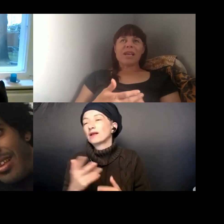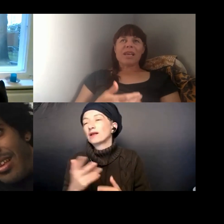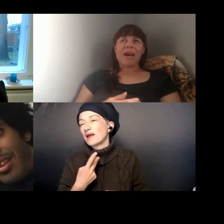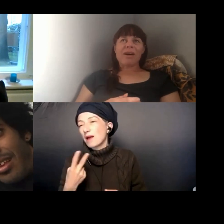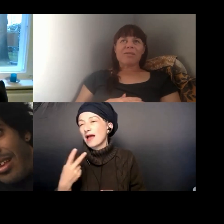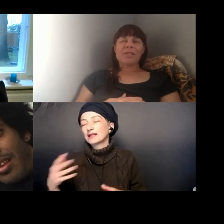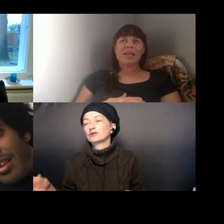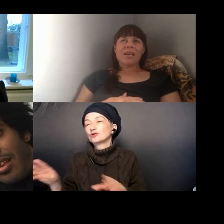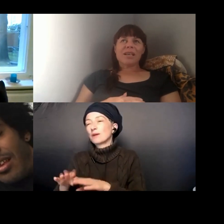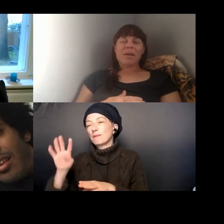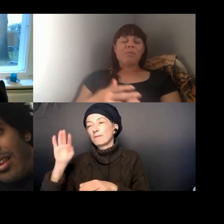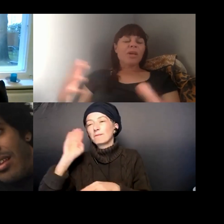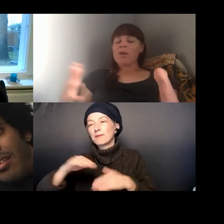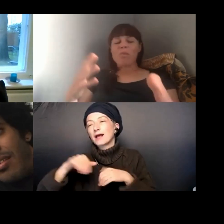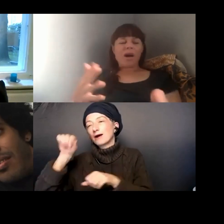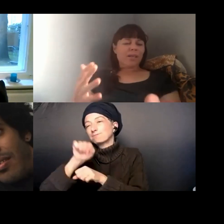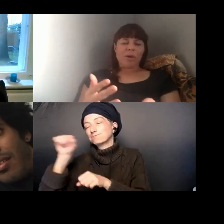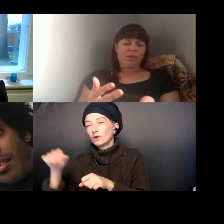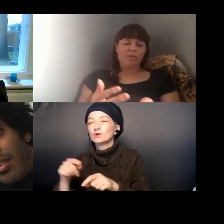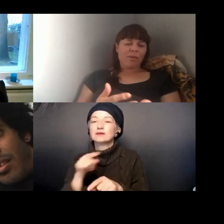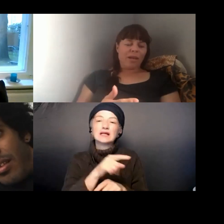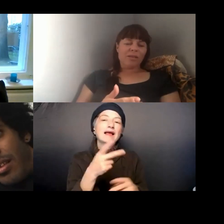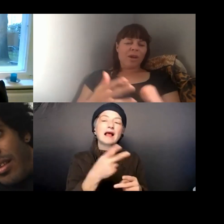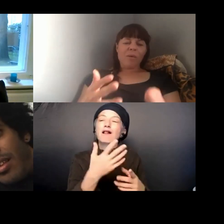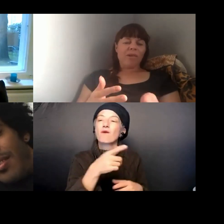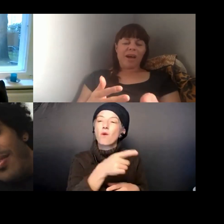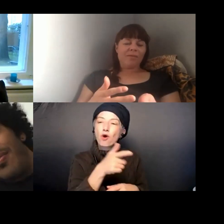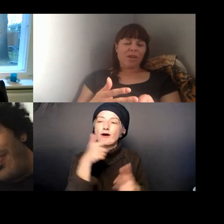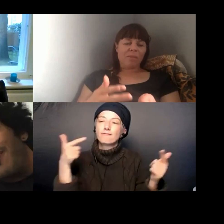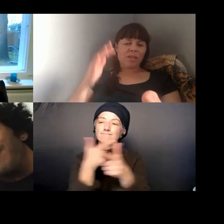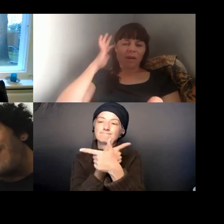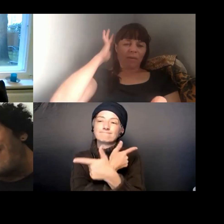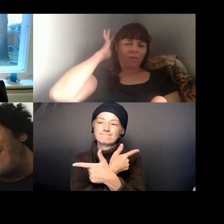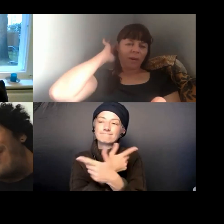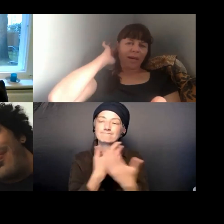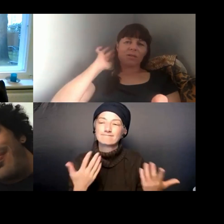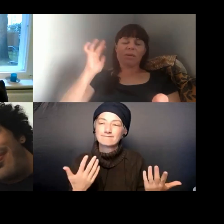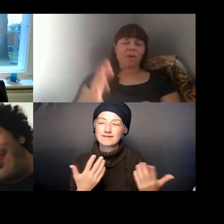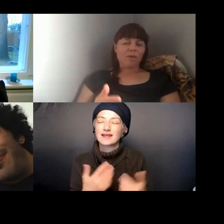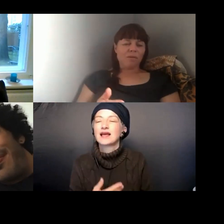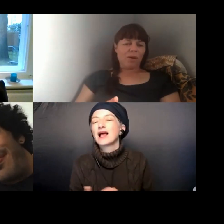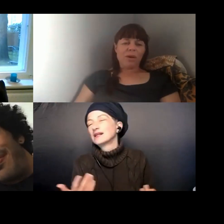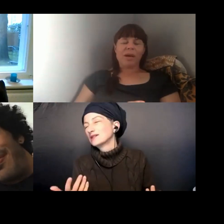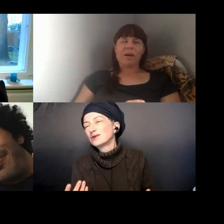I mean we know the work is wonderful. And Noa and I have so much love and respect for both of you.